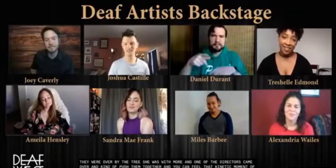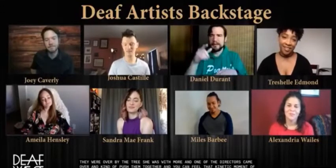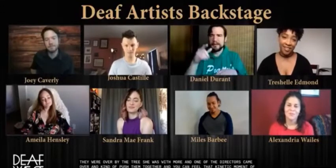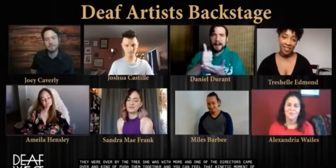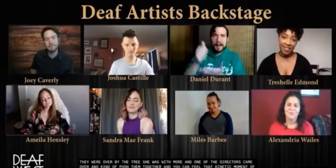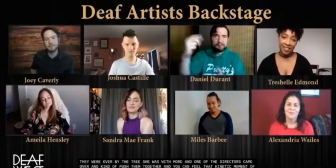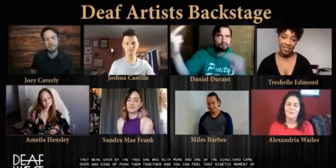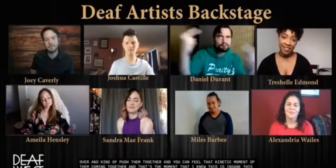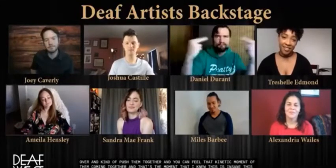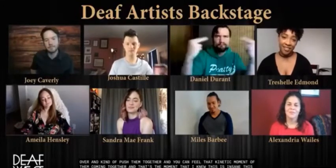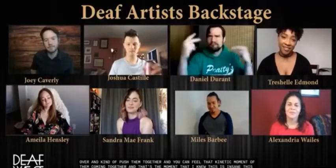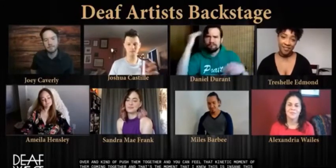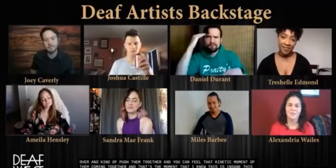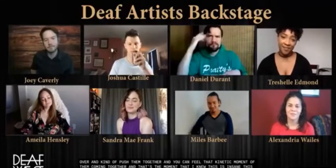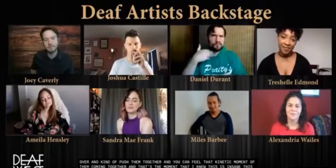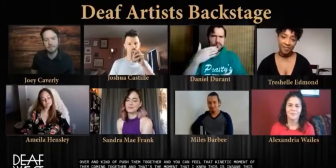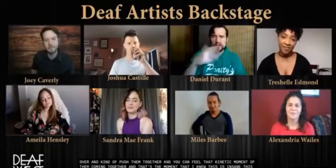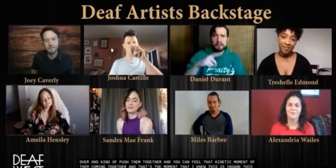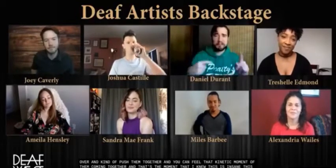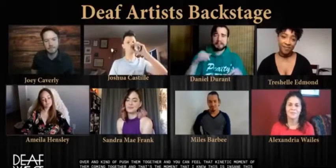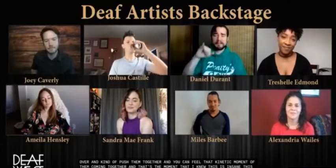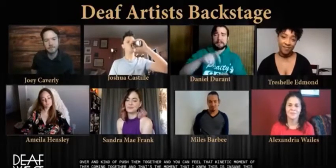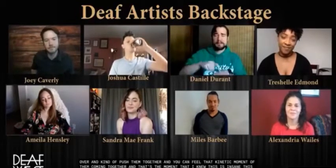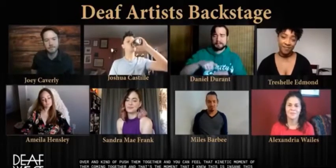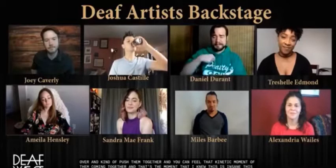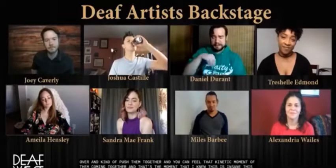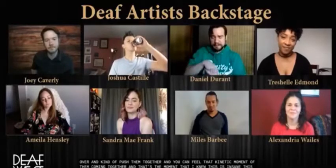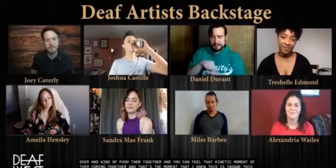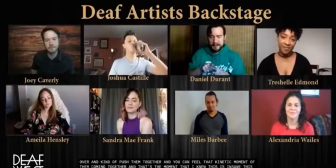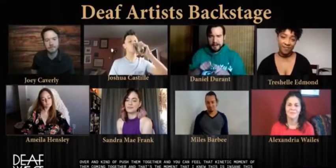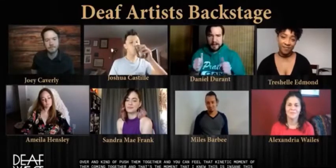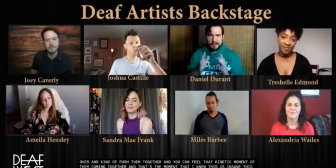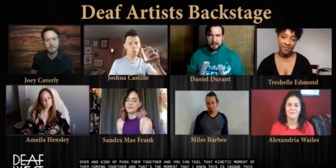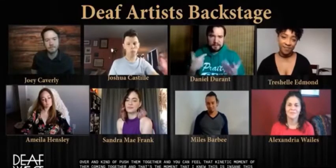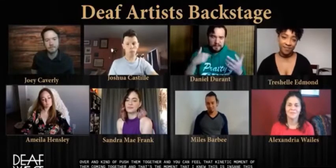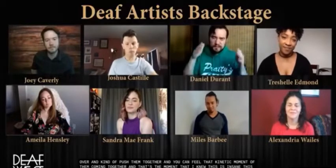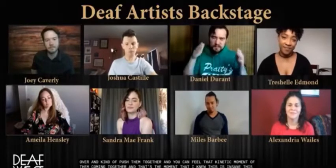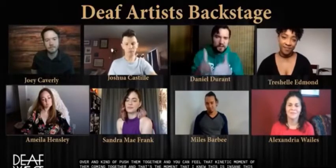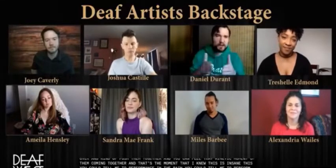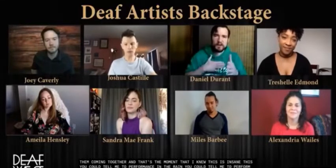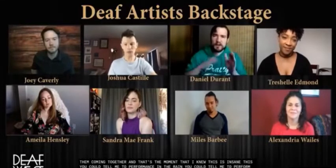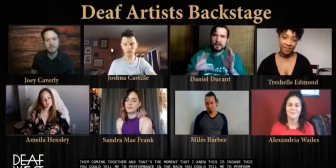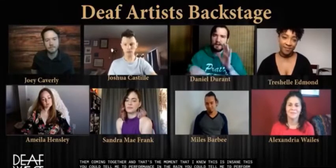And I remember in rehearsal, where people would just look at each other and like support each other.